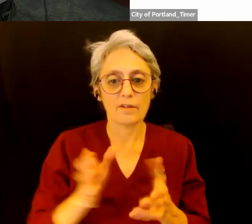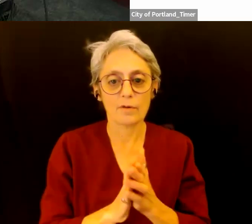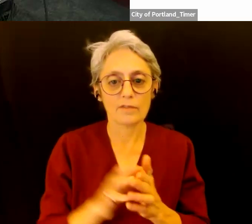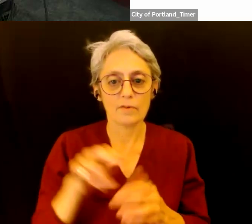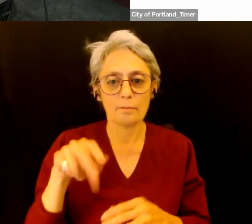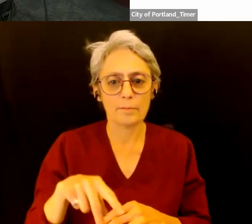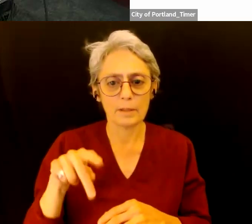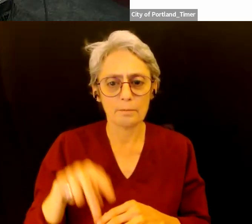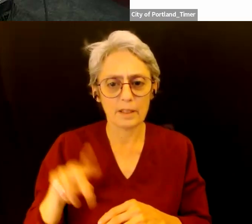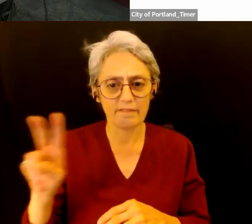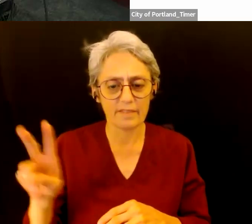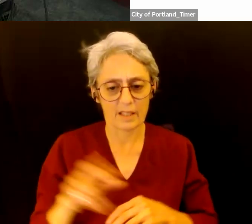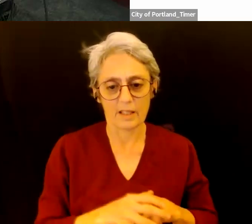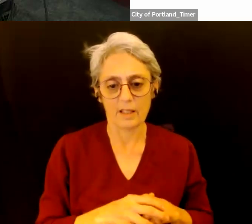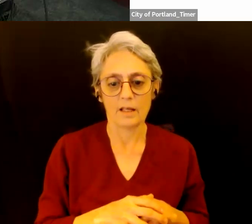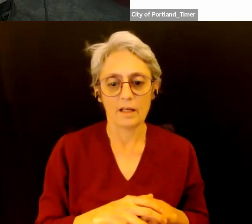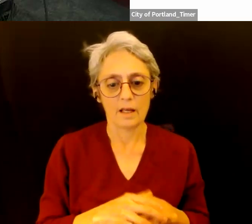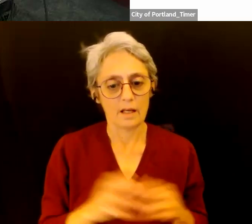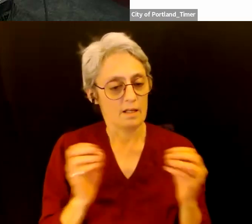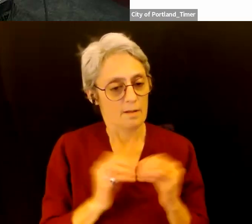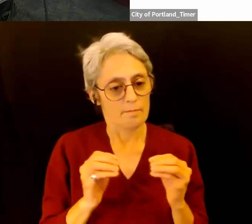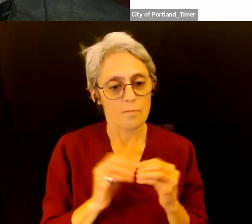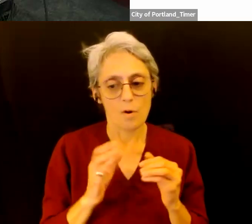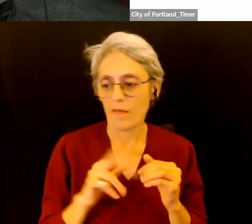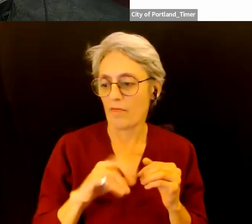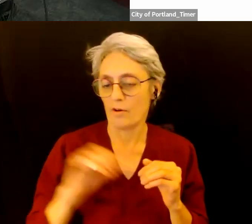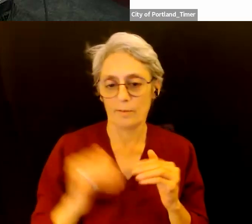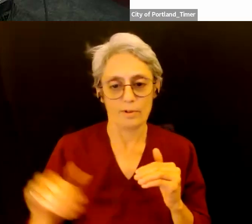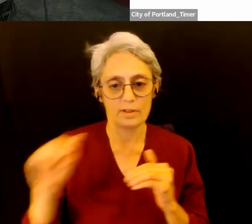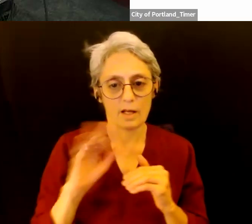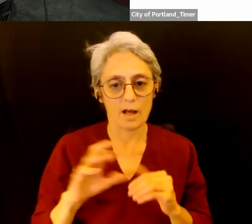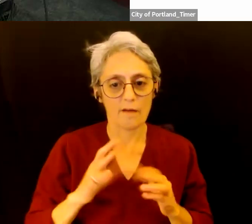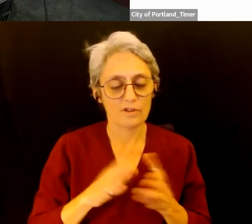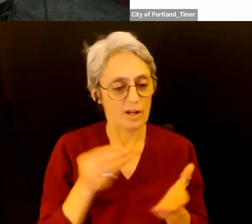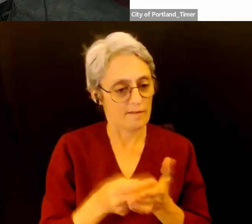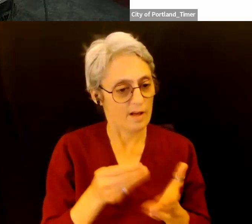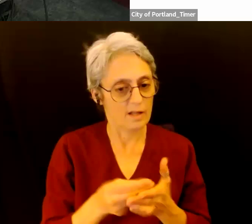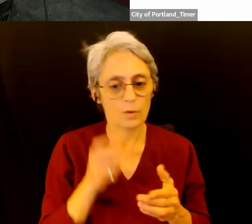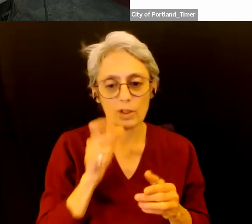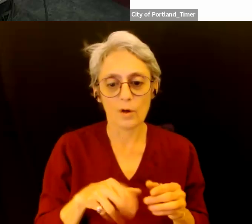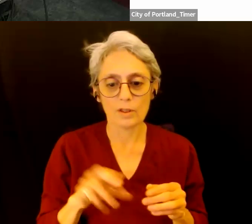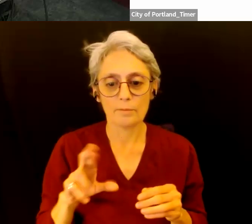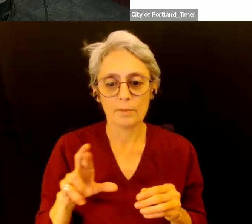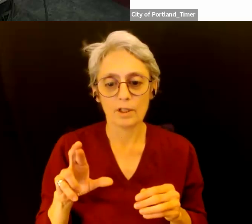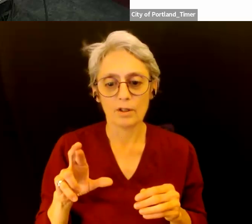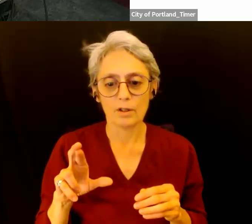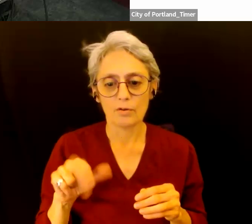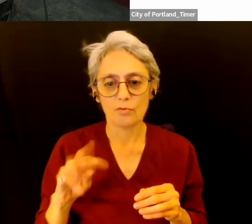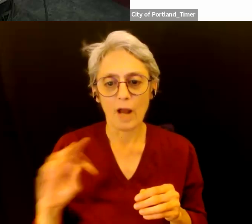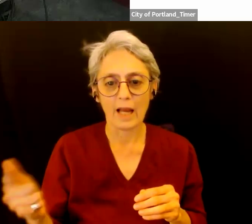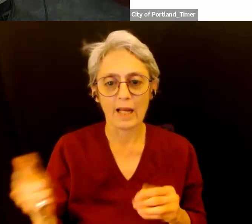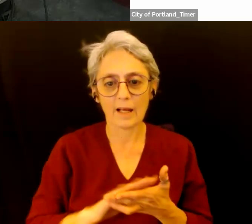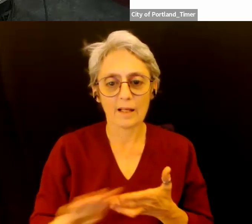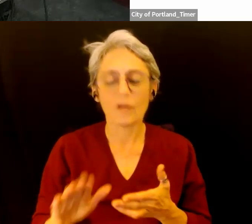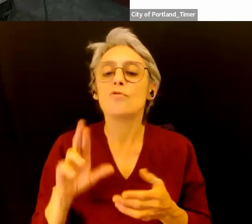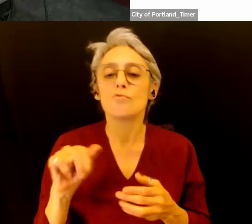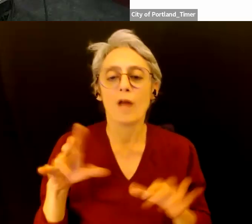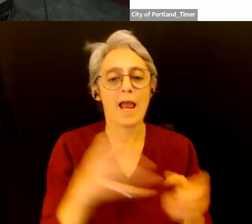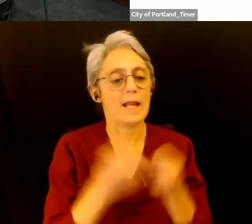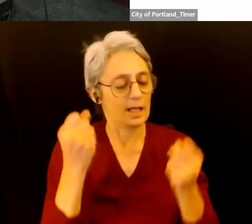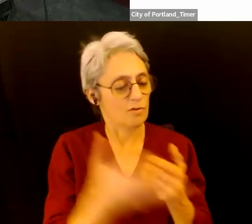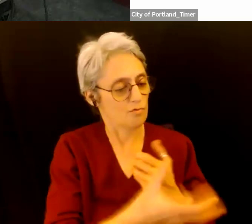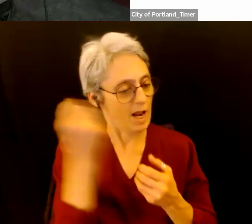They're already over 30% of the general fund. We don't need to be rating the Clean Energy Fund when we can make cuts to things that are proven not to work.